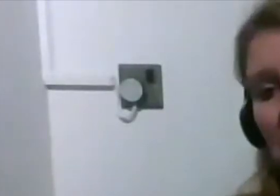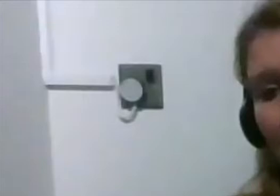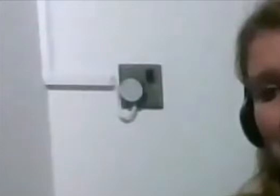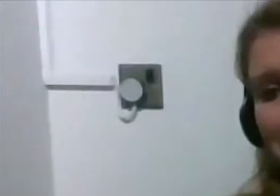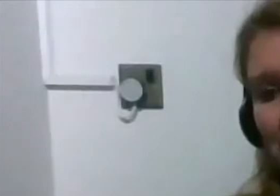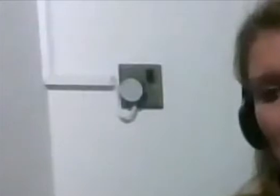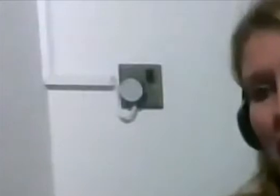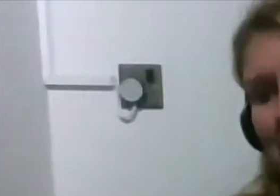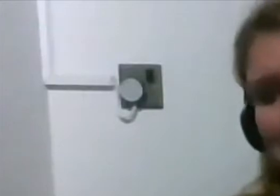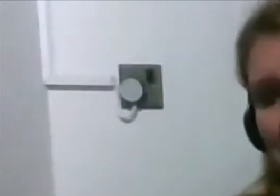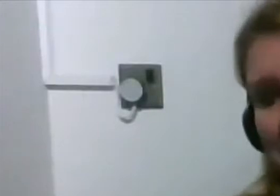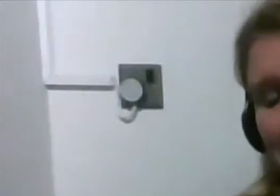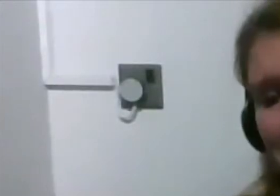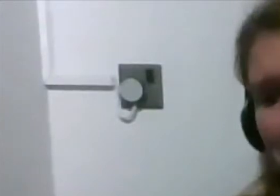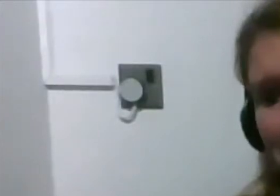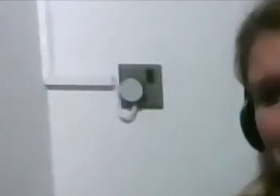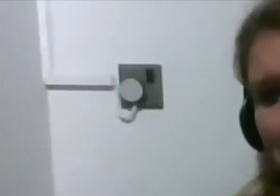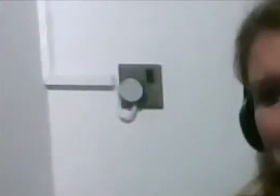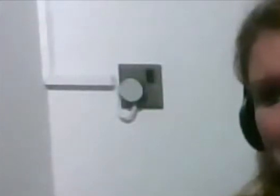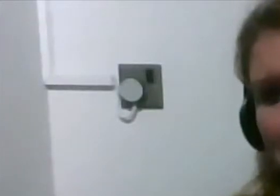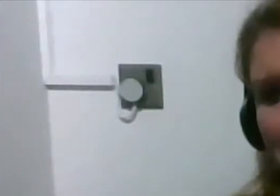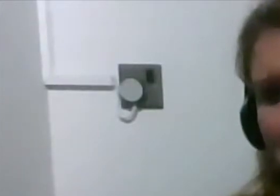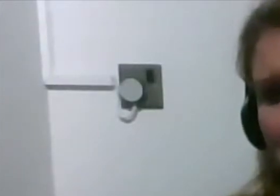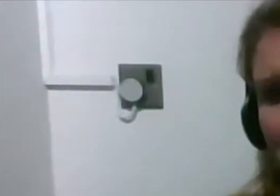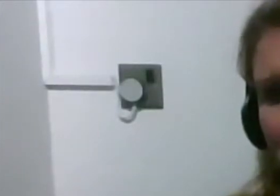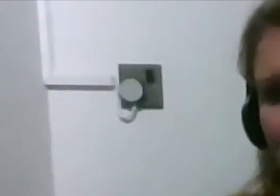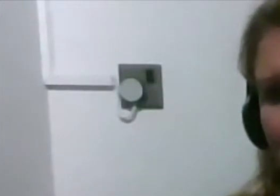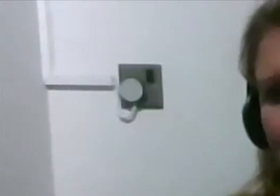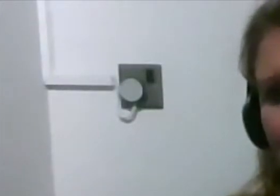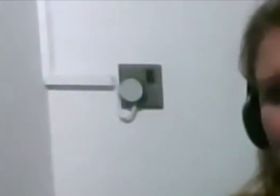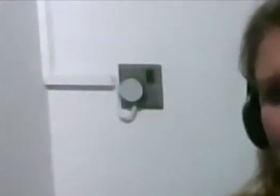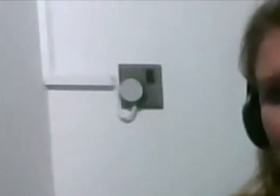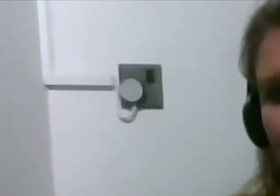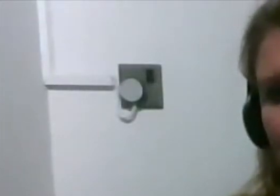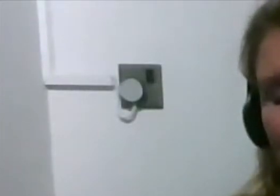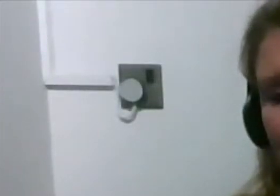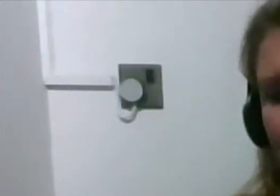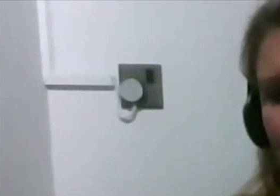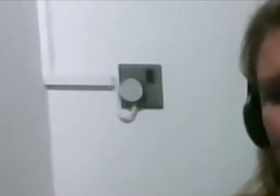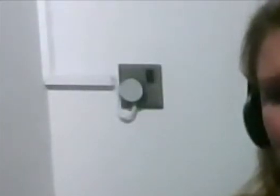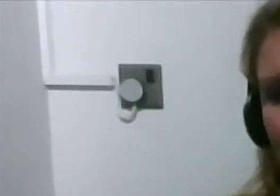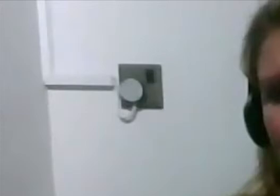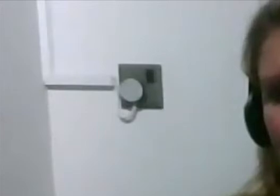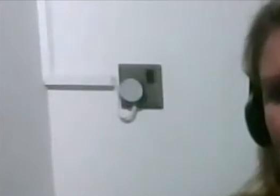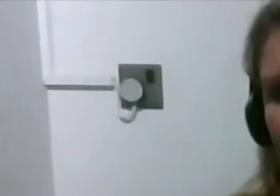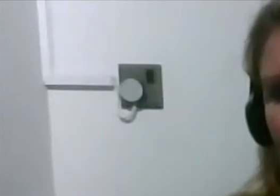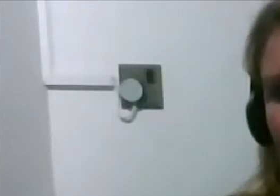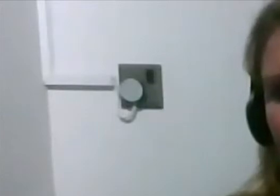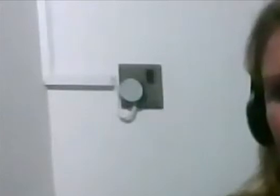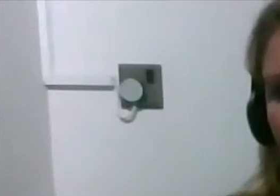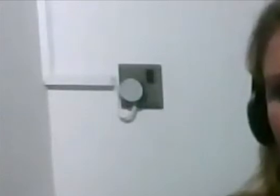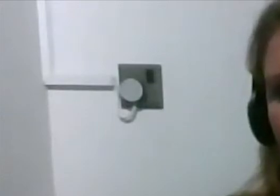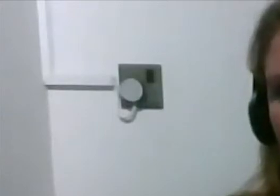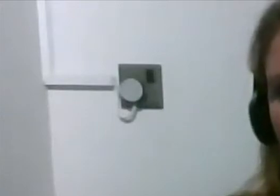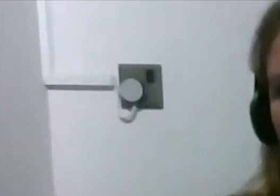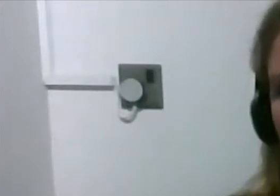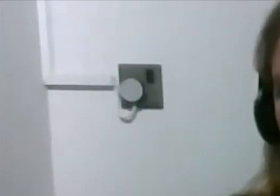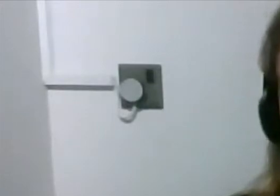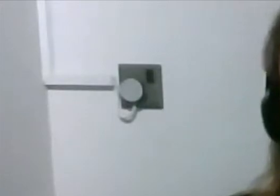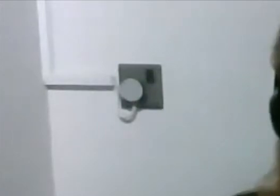for her sorry. I think it's really important at this point to have a huge round of virtual